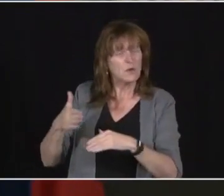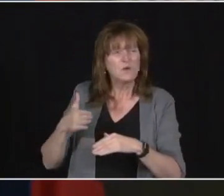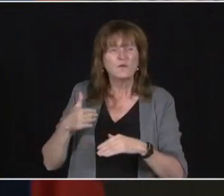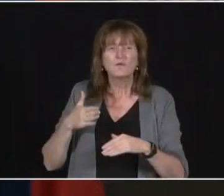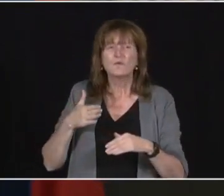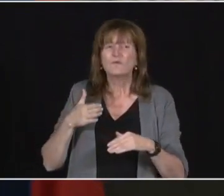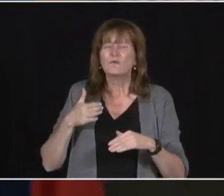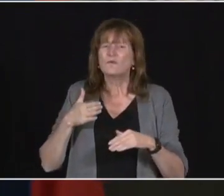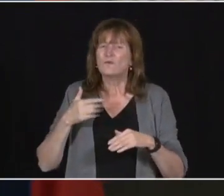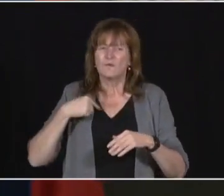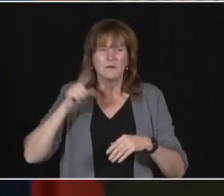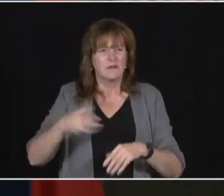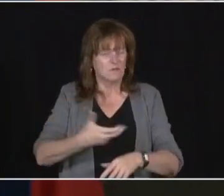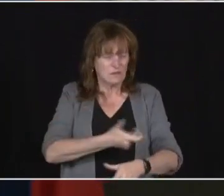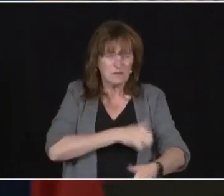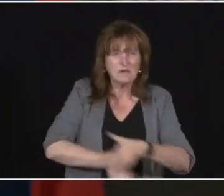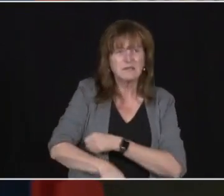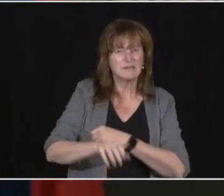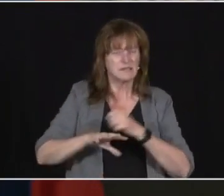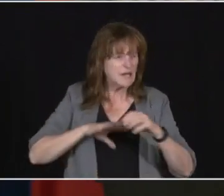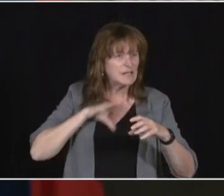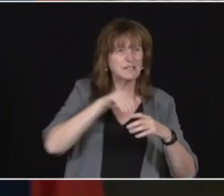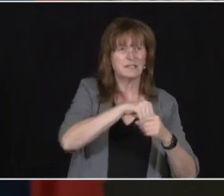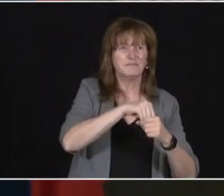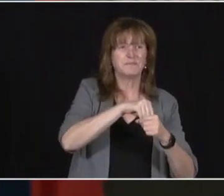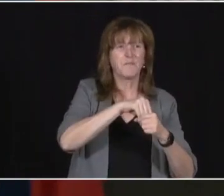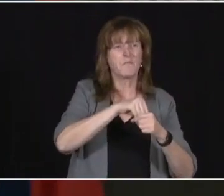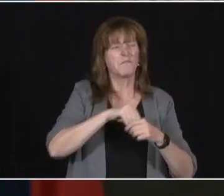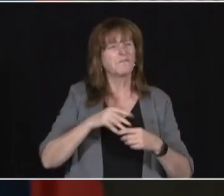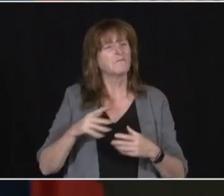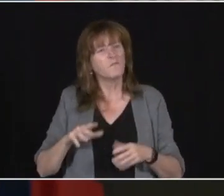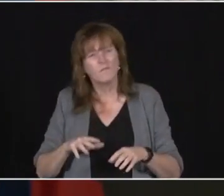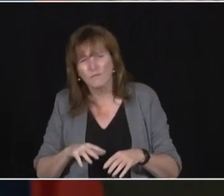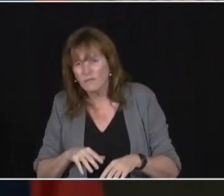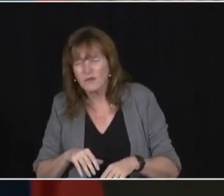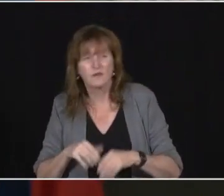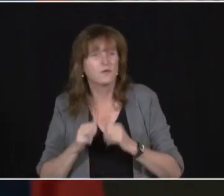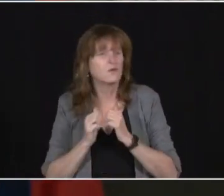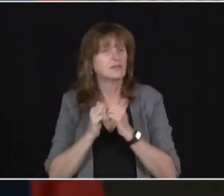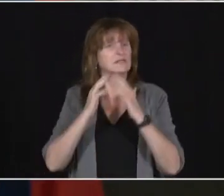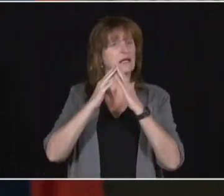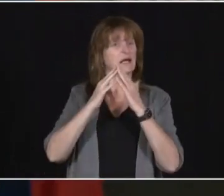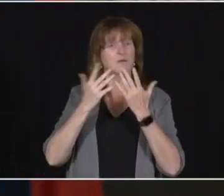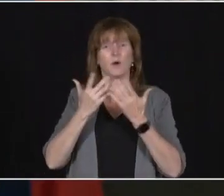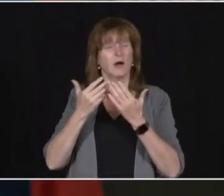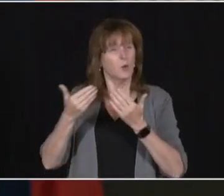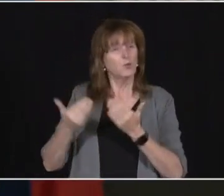Today we are investing in a new virtual auction center and an online training